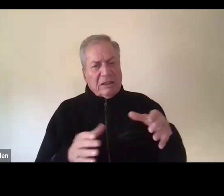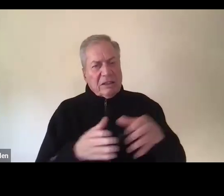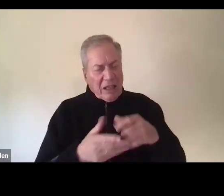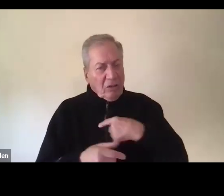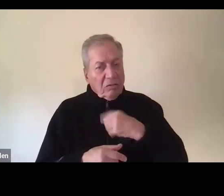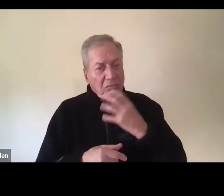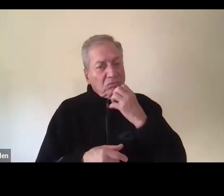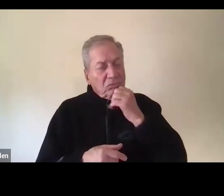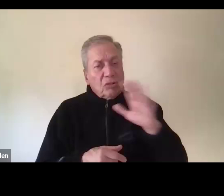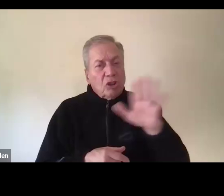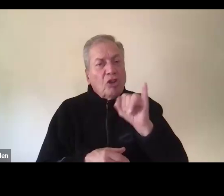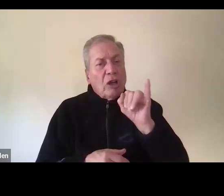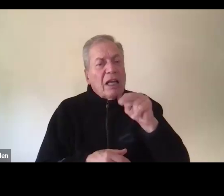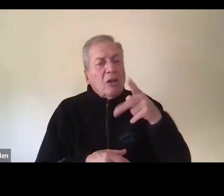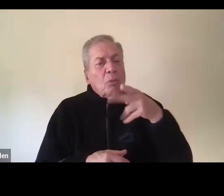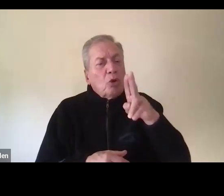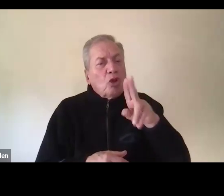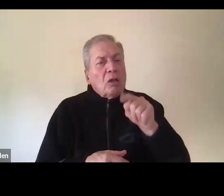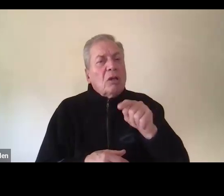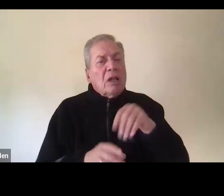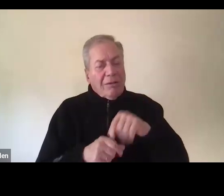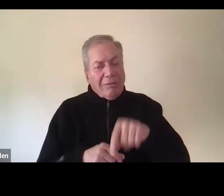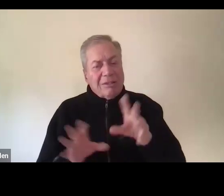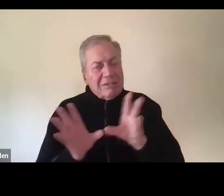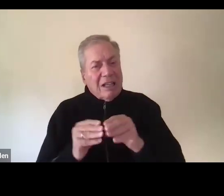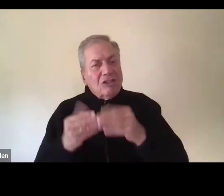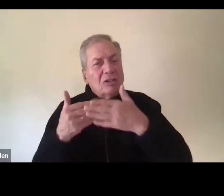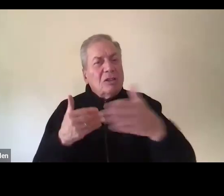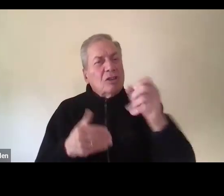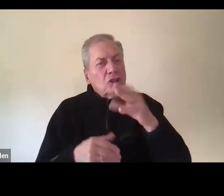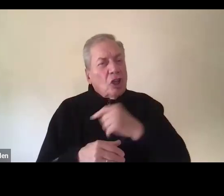as we use that to improve future sessions. We have a very